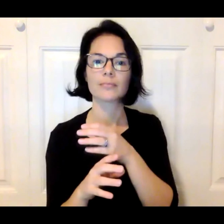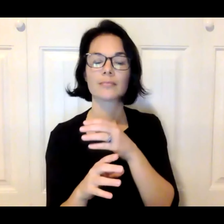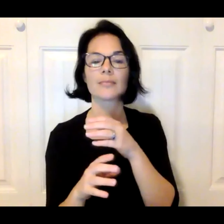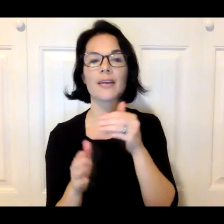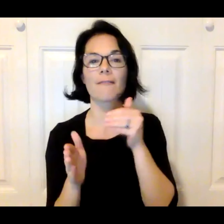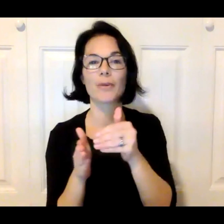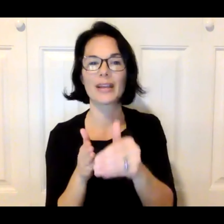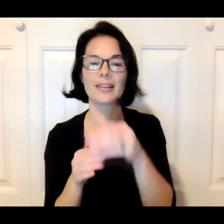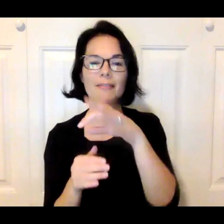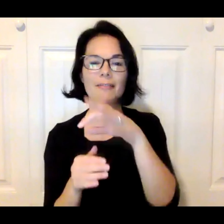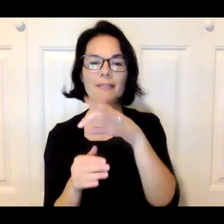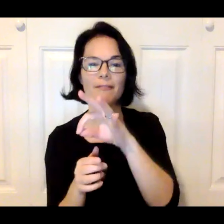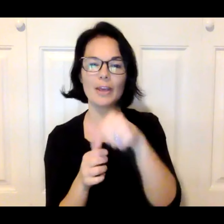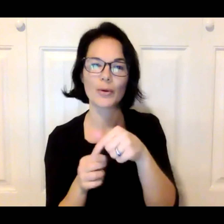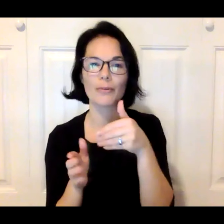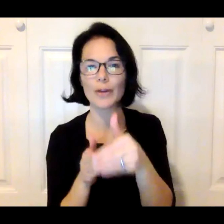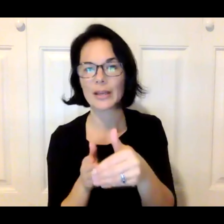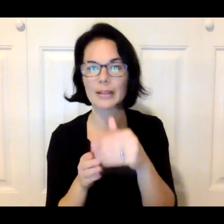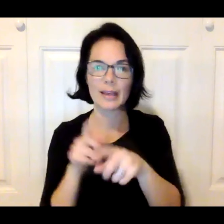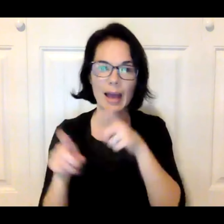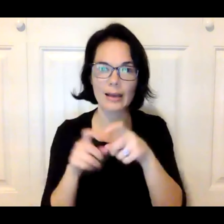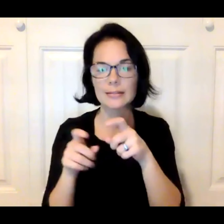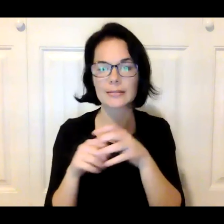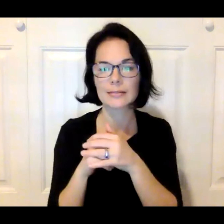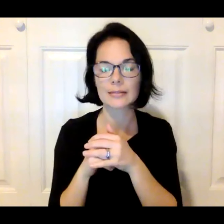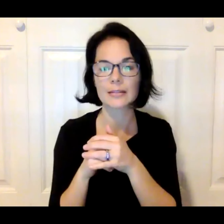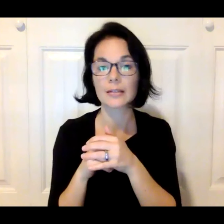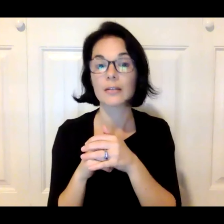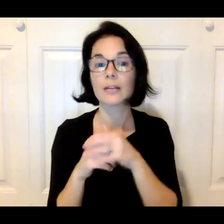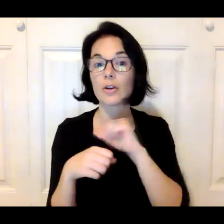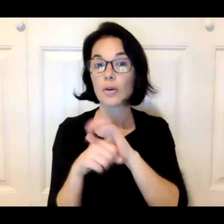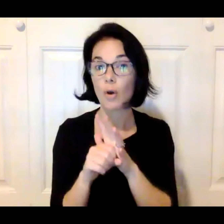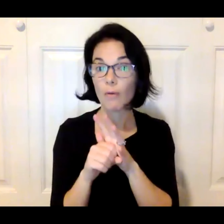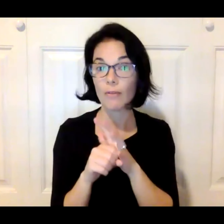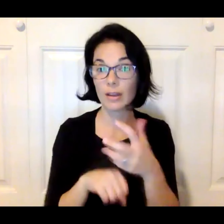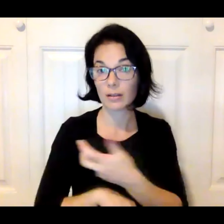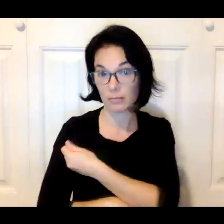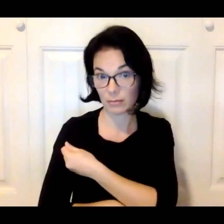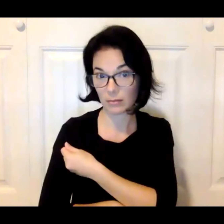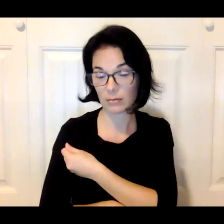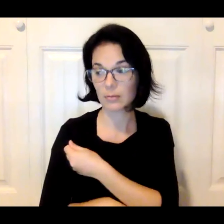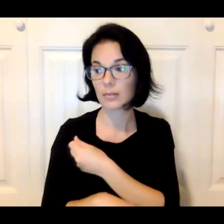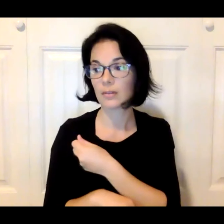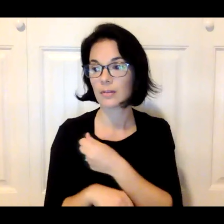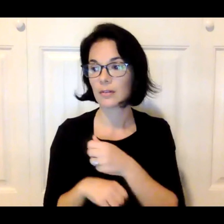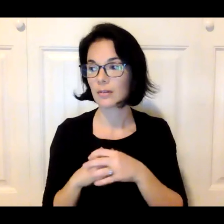“Do I need to wear a mask when I am in public?”